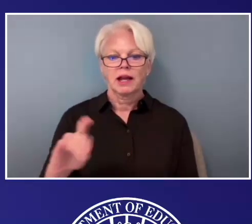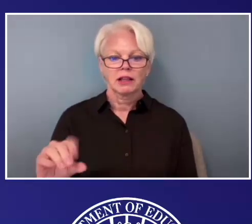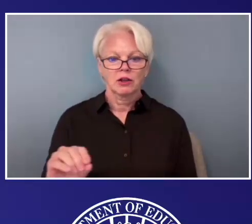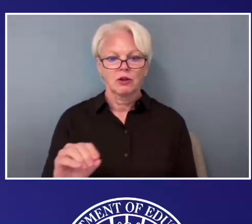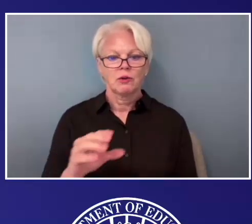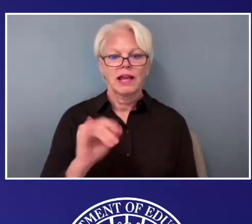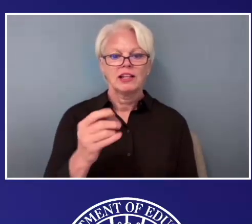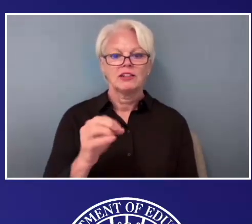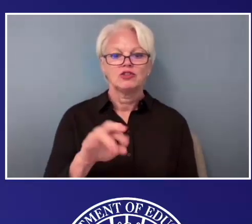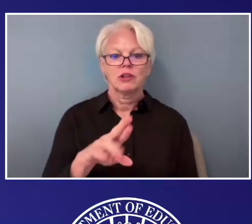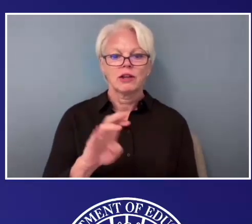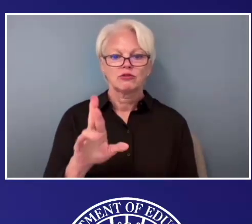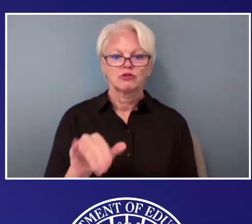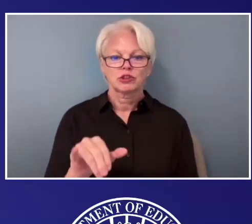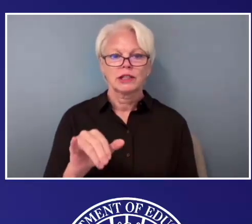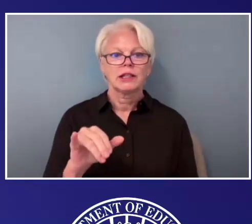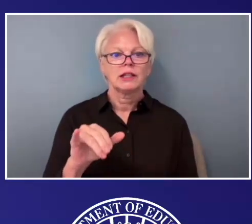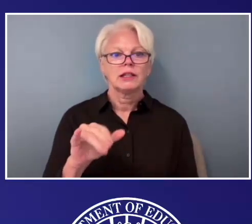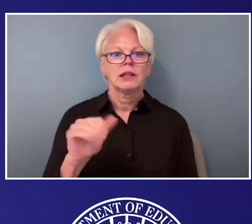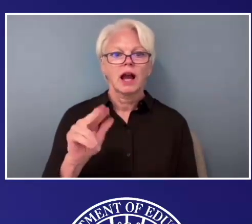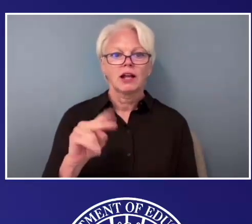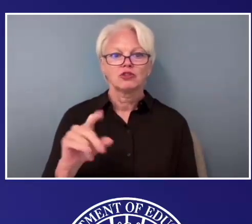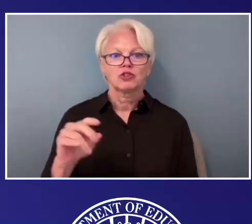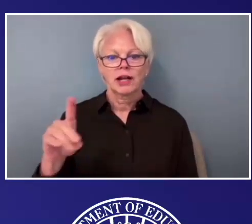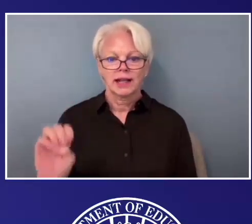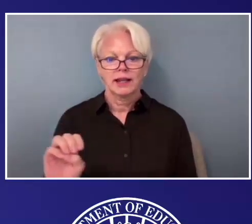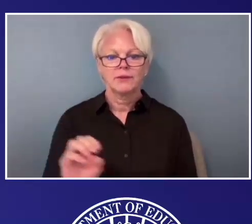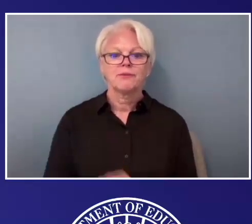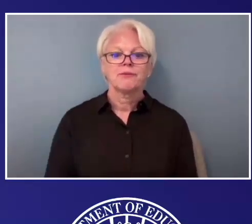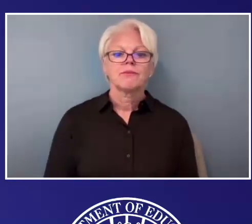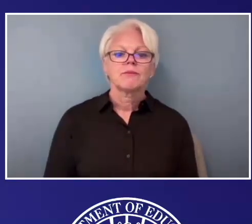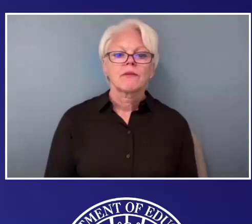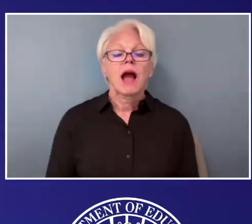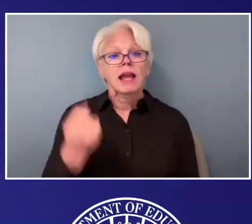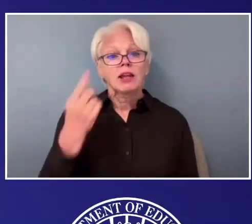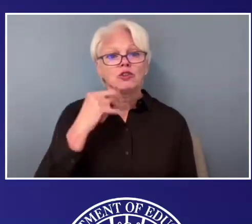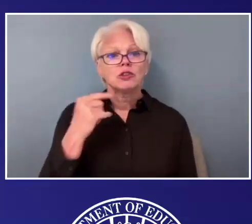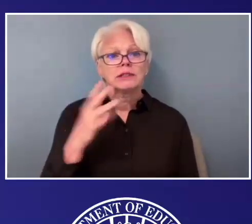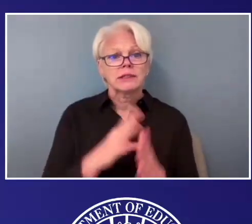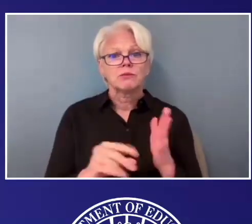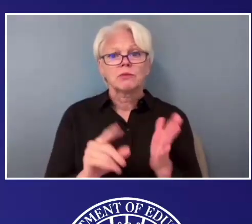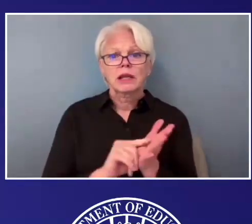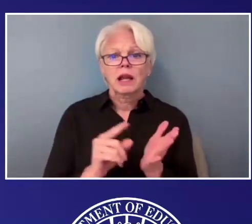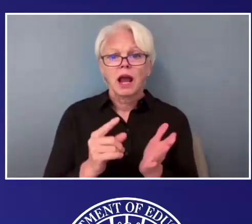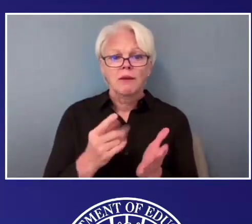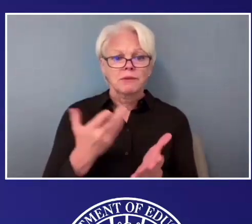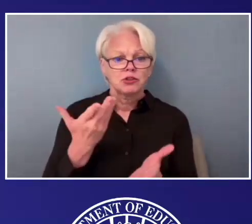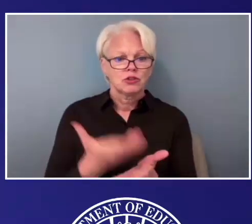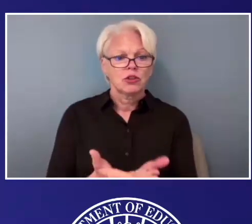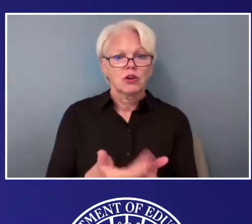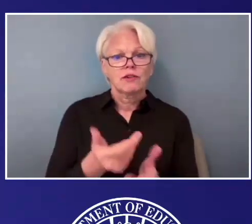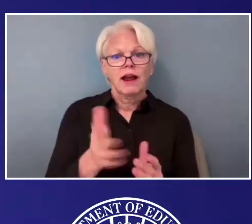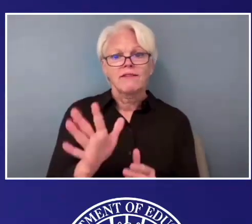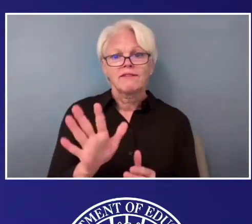I understand that there are some copies on the way that should be here in about 5 to 10 minutes. That's okay. We have some things that we